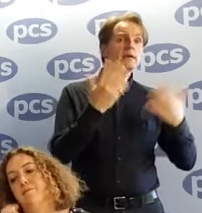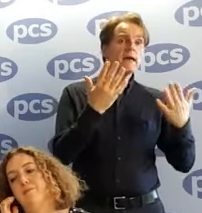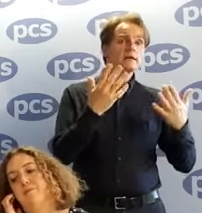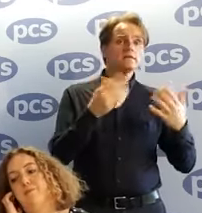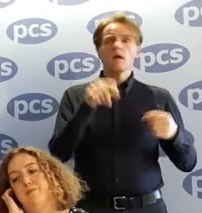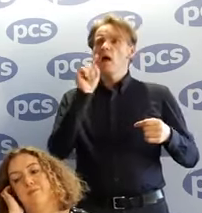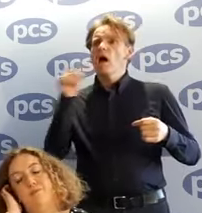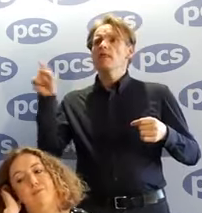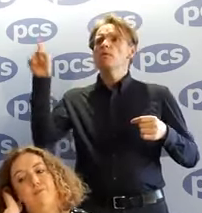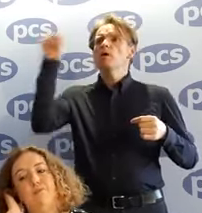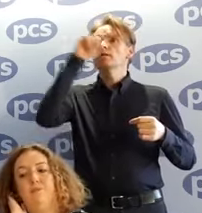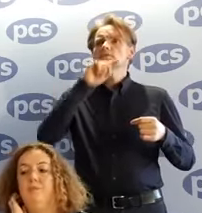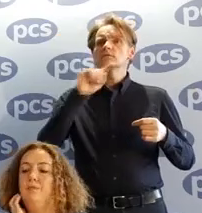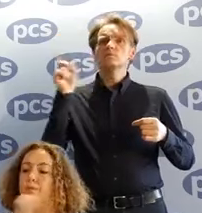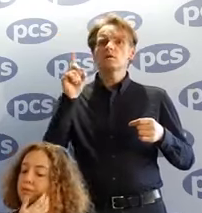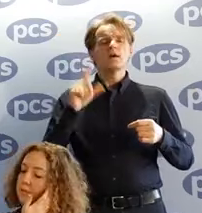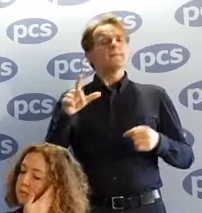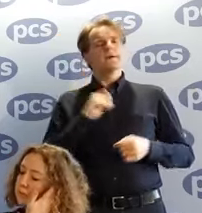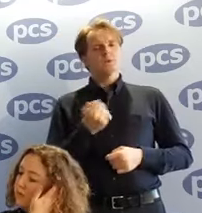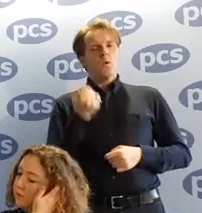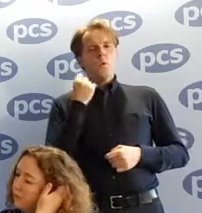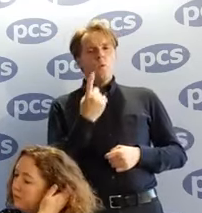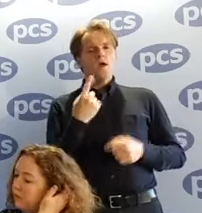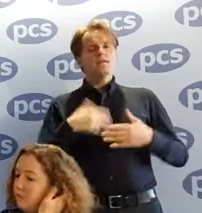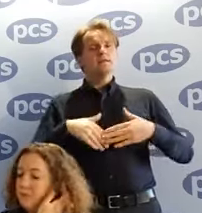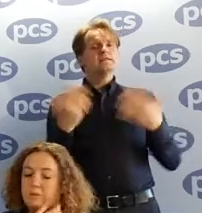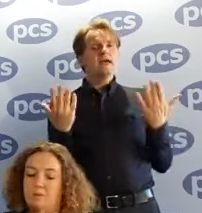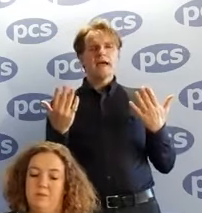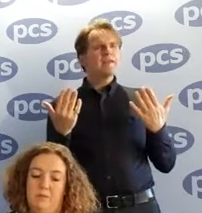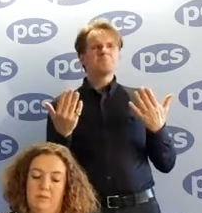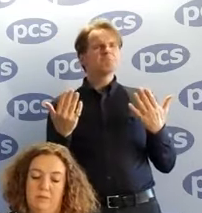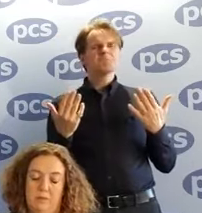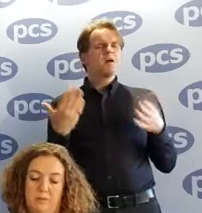strikes don't work as management just make up for lost productivity through